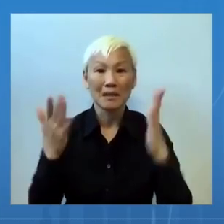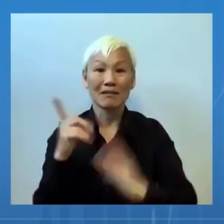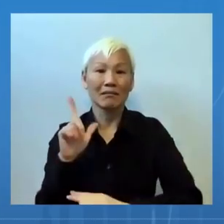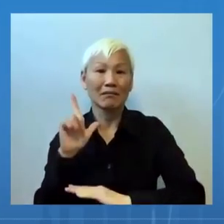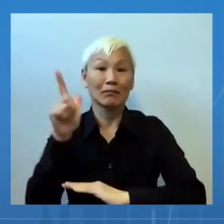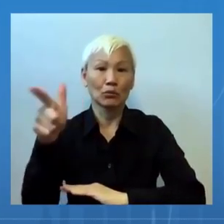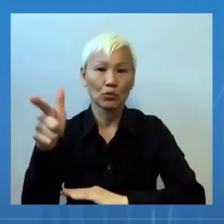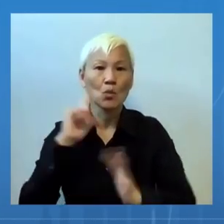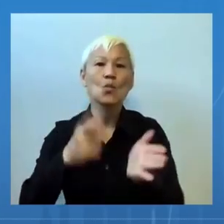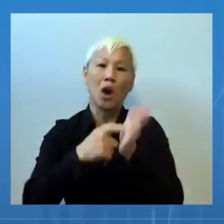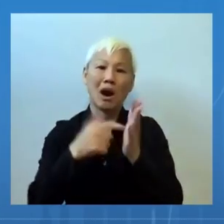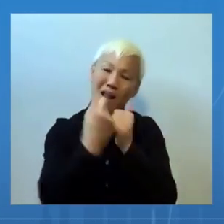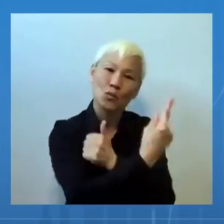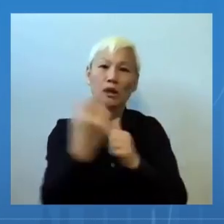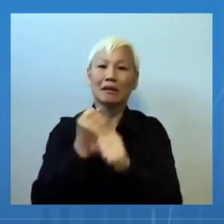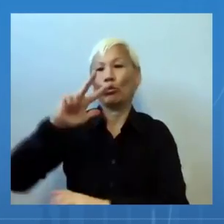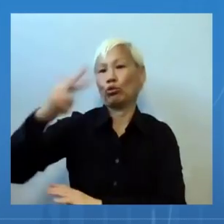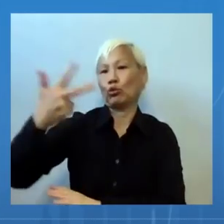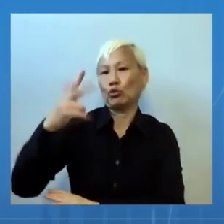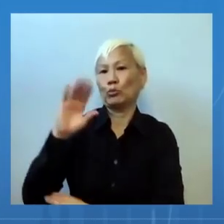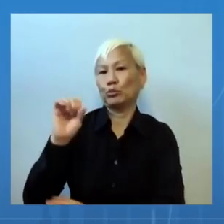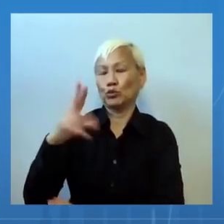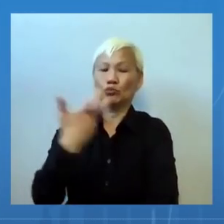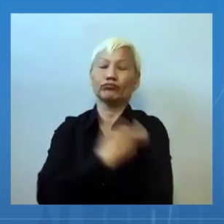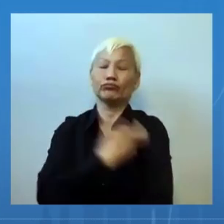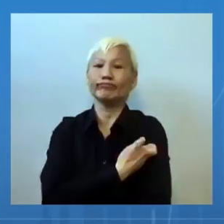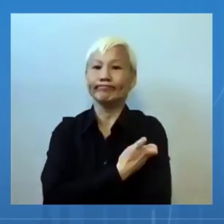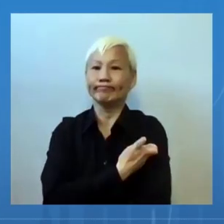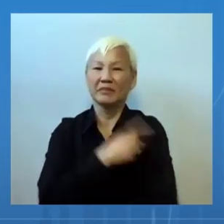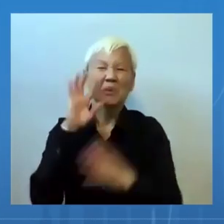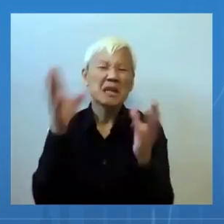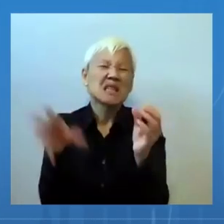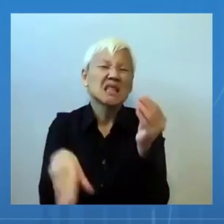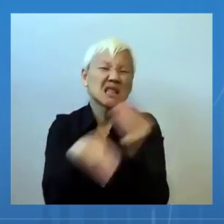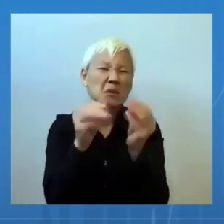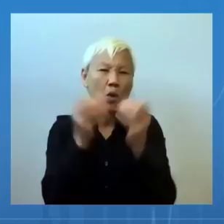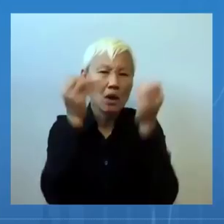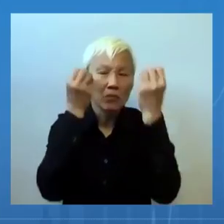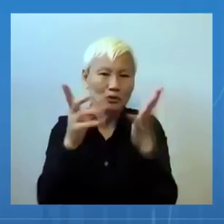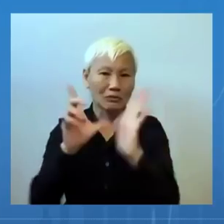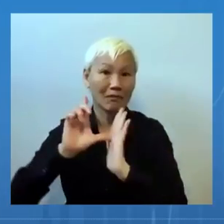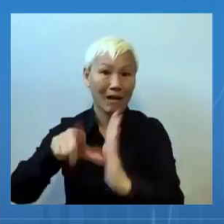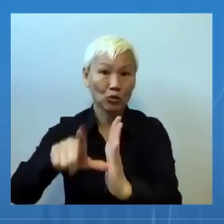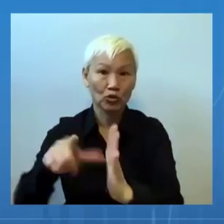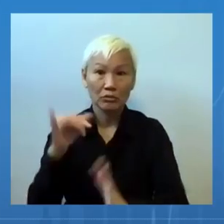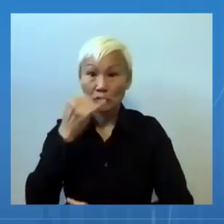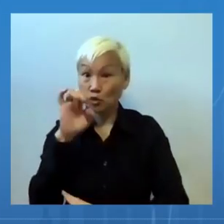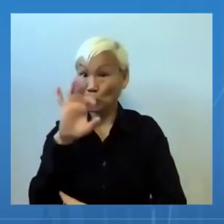So, there'll be more coming on that in the future. Back to you, Jeff. Mr. Zients: Okay, thank you, doctors.